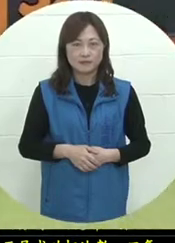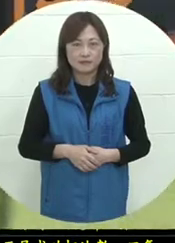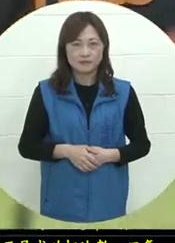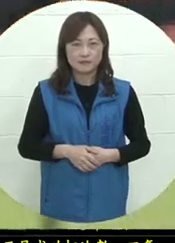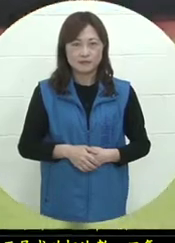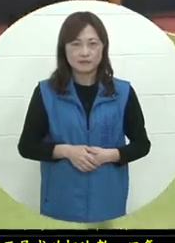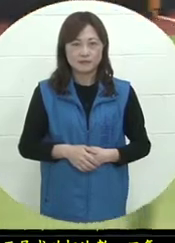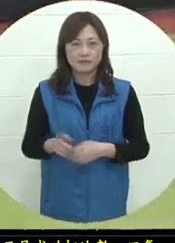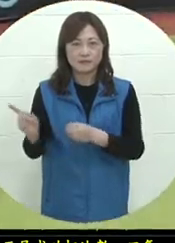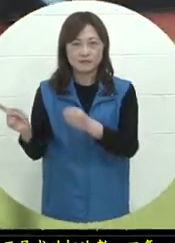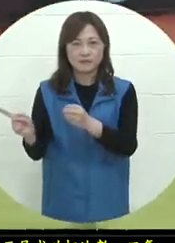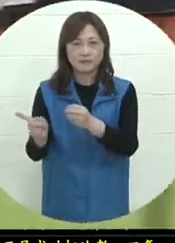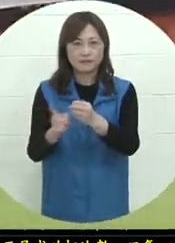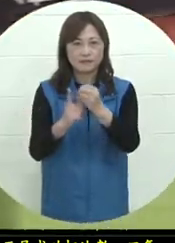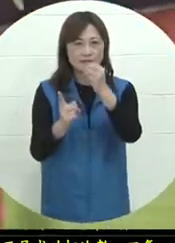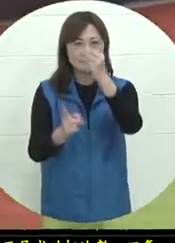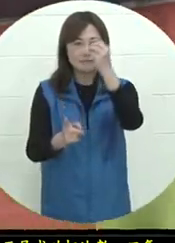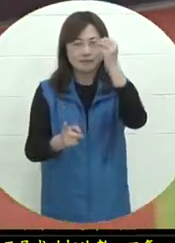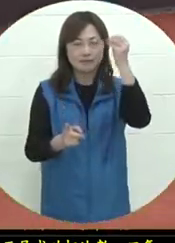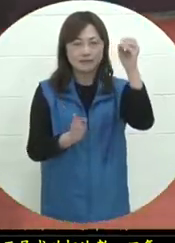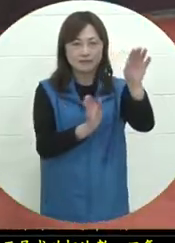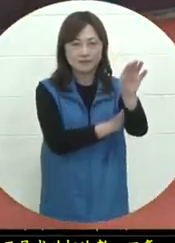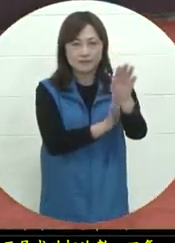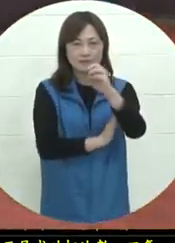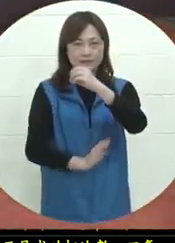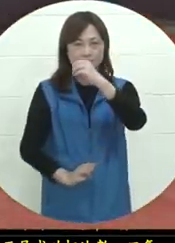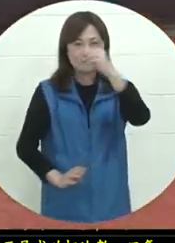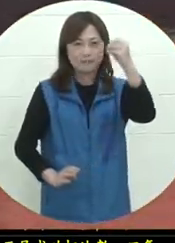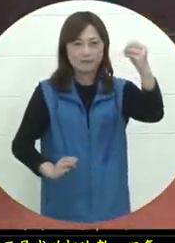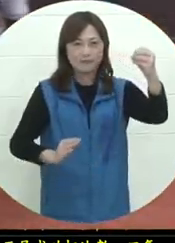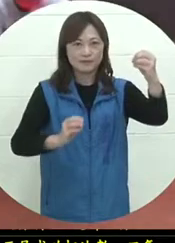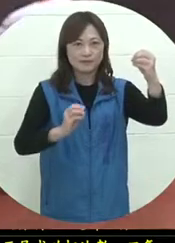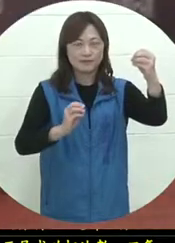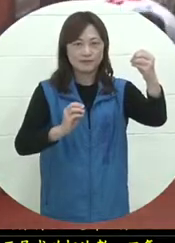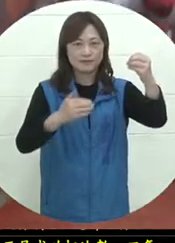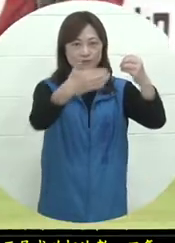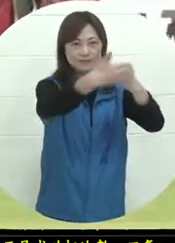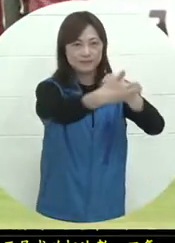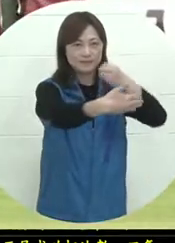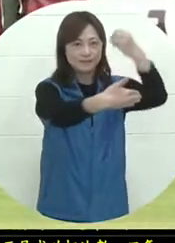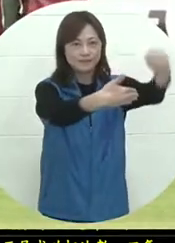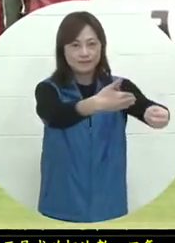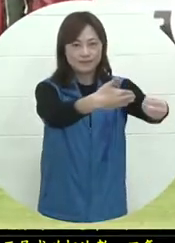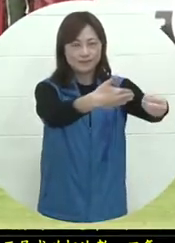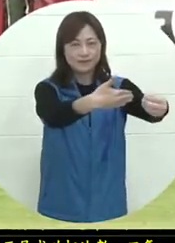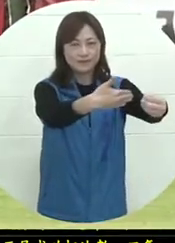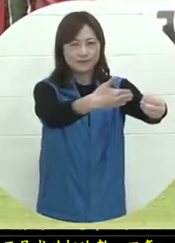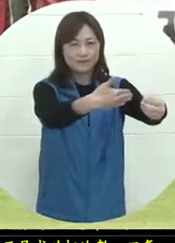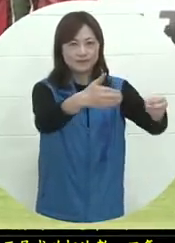is good. This ball is a GI fly ball in the left half. Especially this kind of three-hand obstruction, fielders chase it